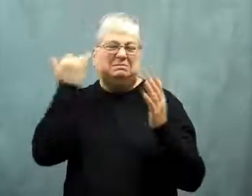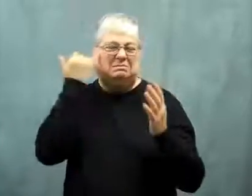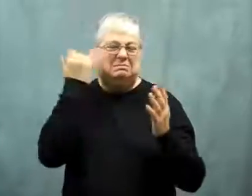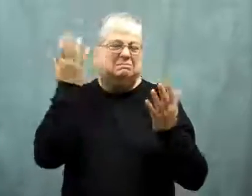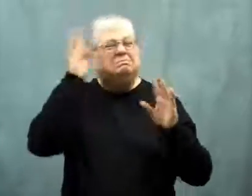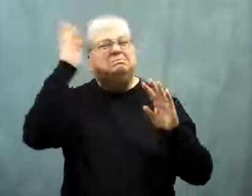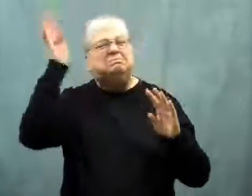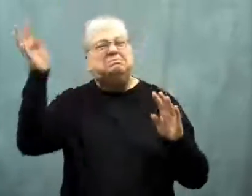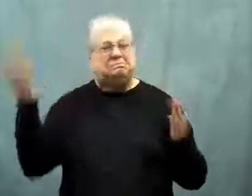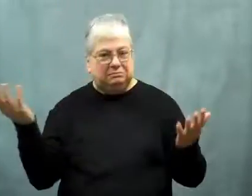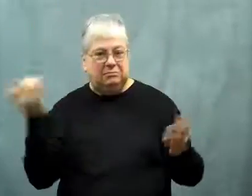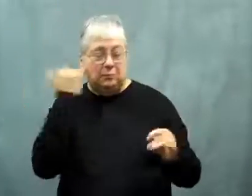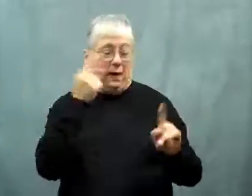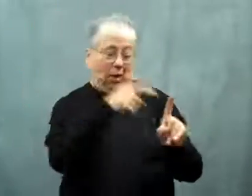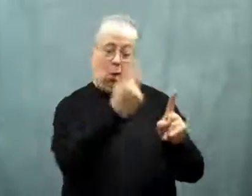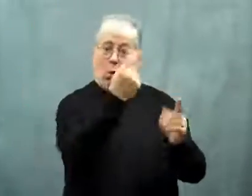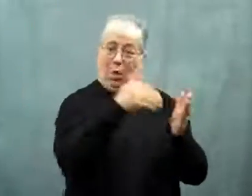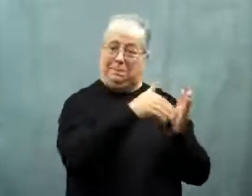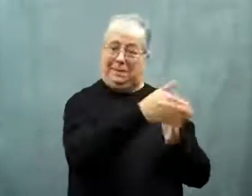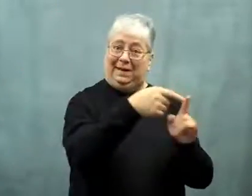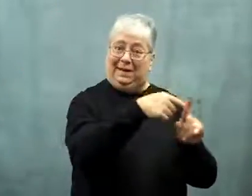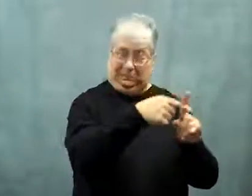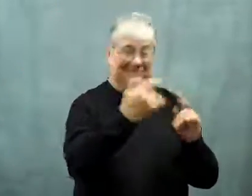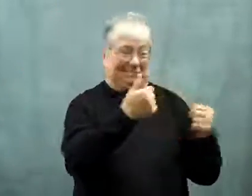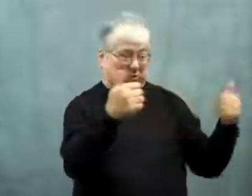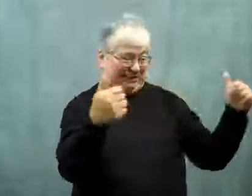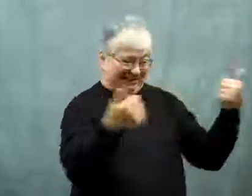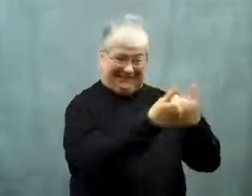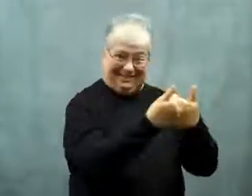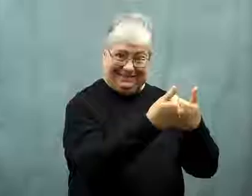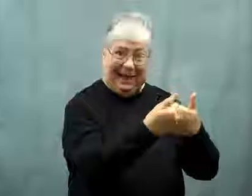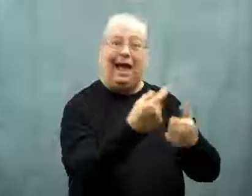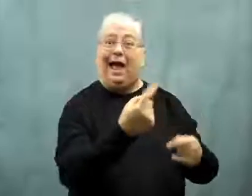This is just hypothetical.